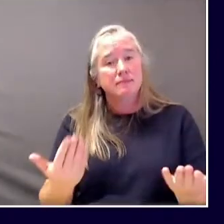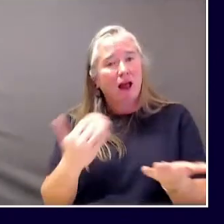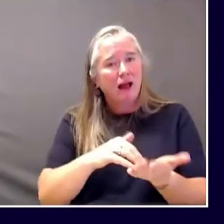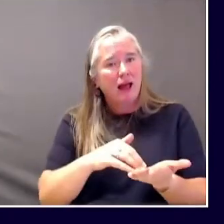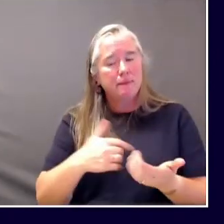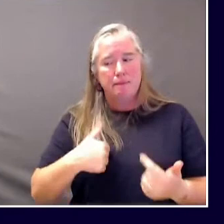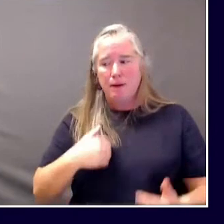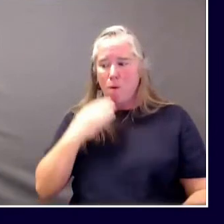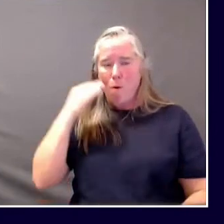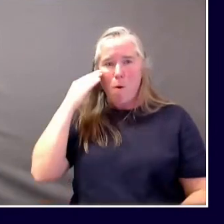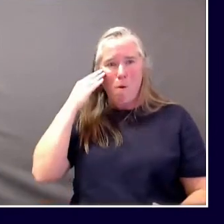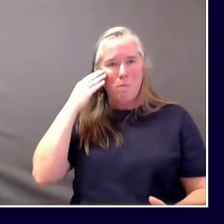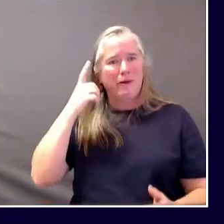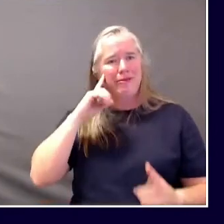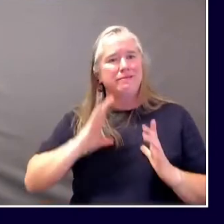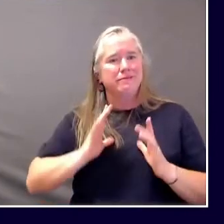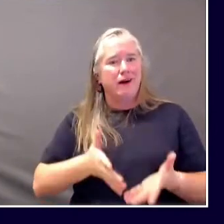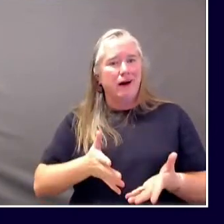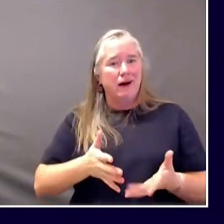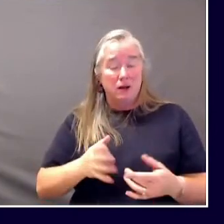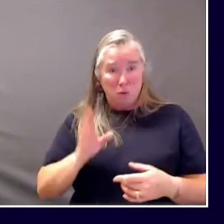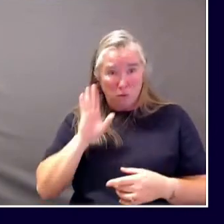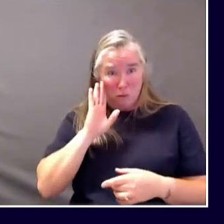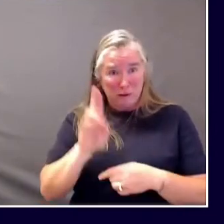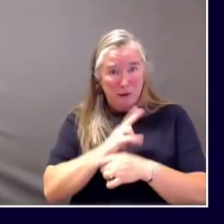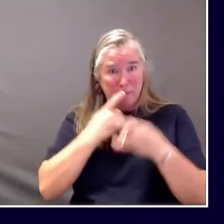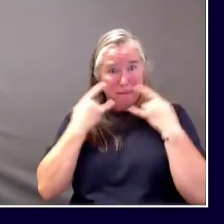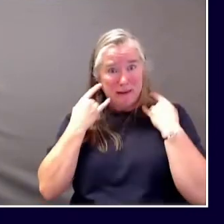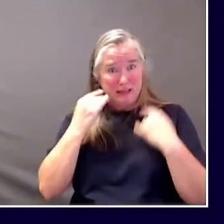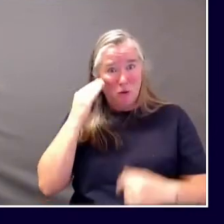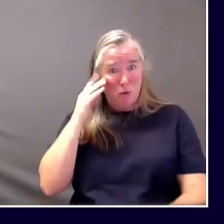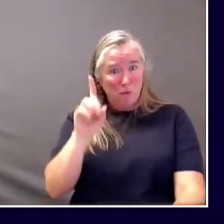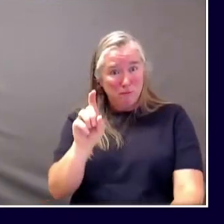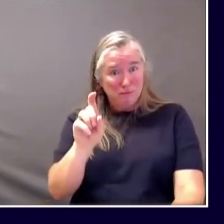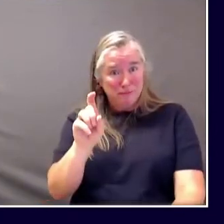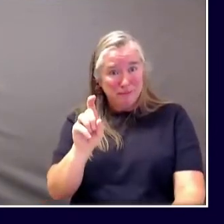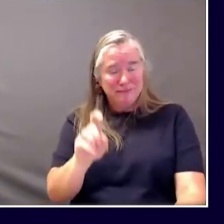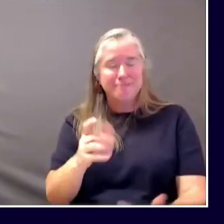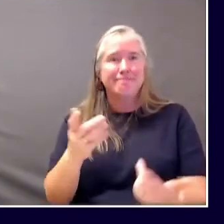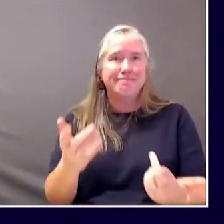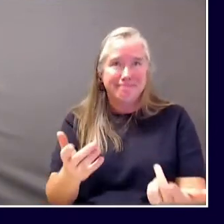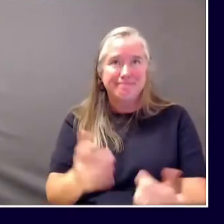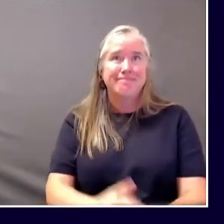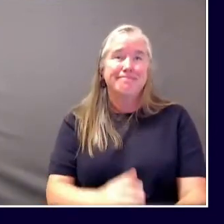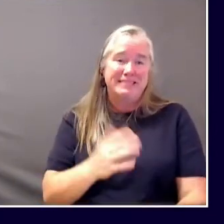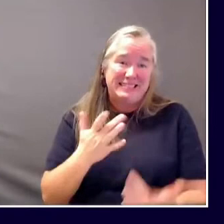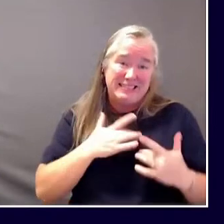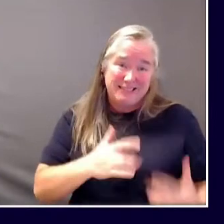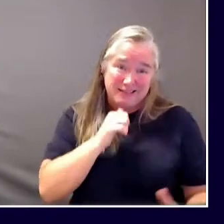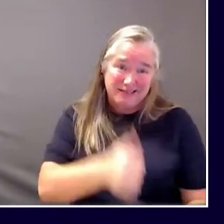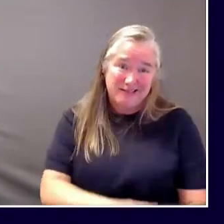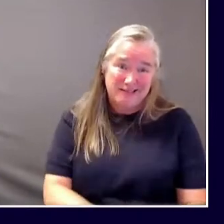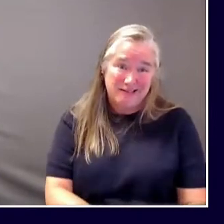less likely to be wearing a mask